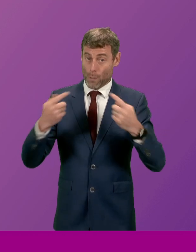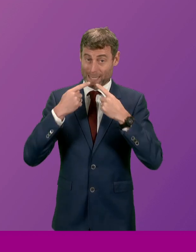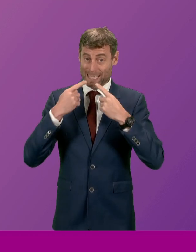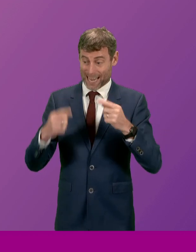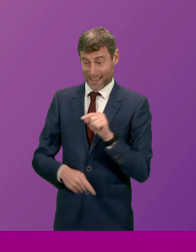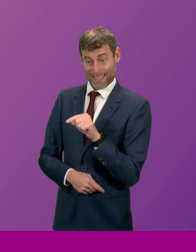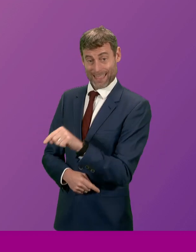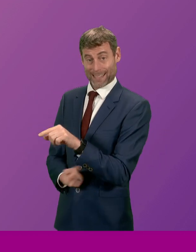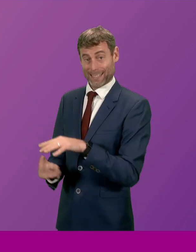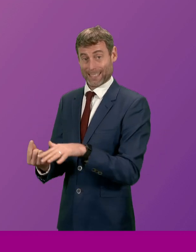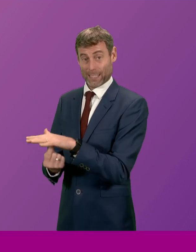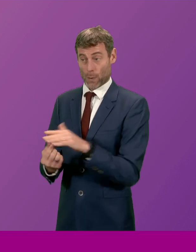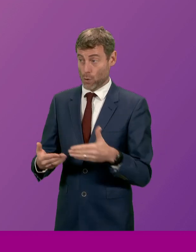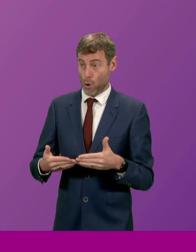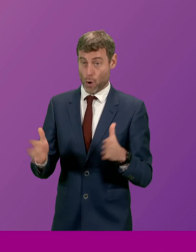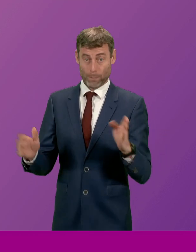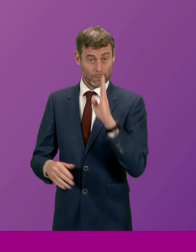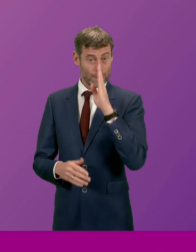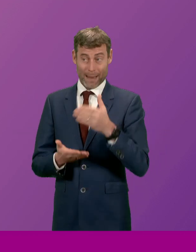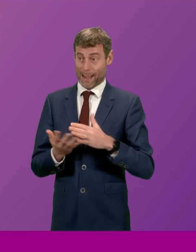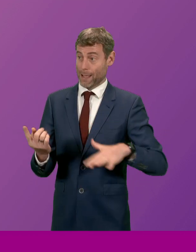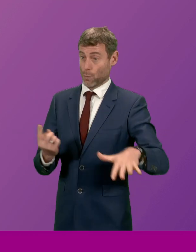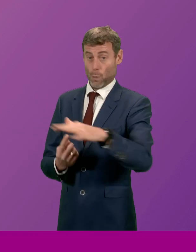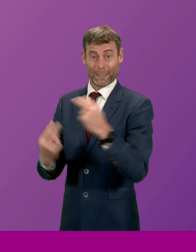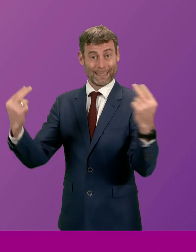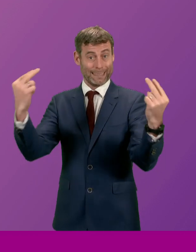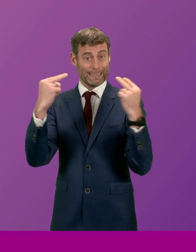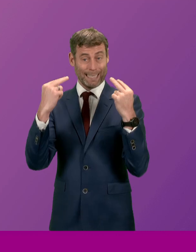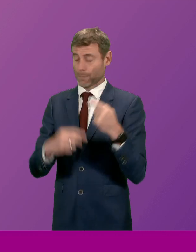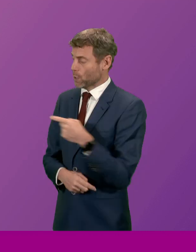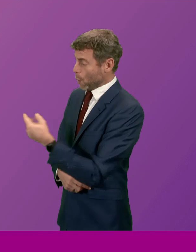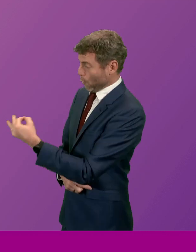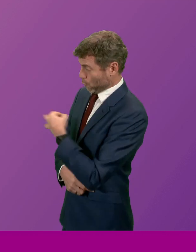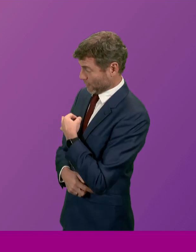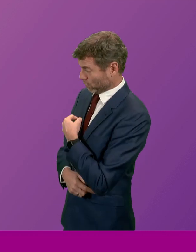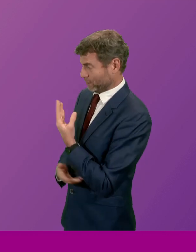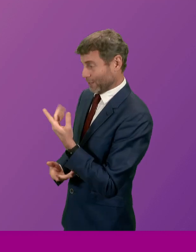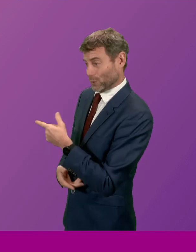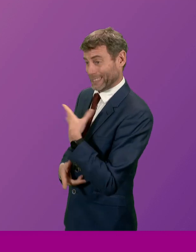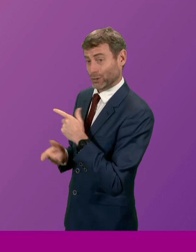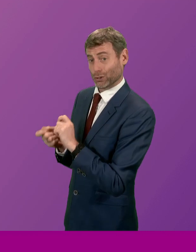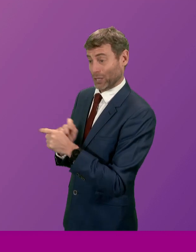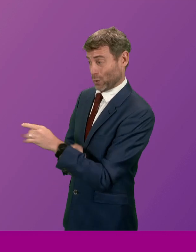to Parliament. Mr Findlay should now start to adjust his questions, because I have answered the point that he has put to me.